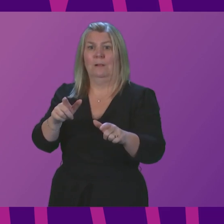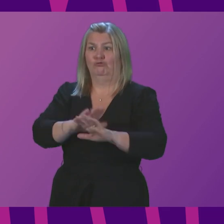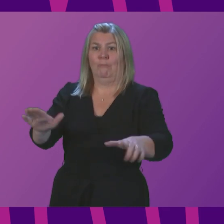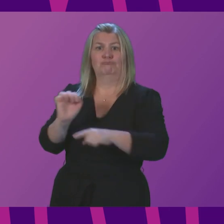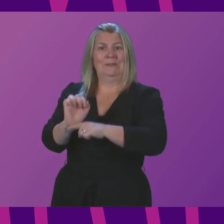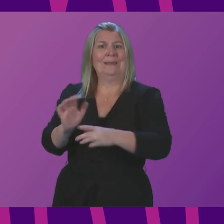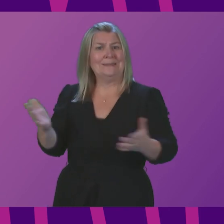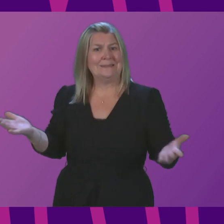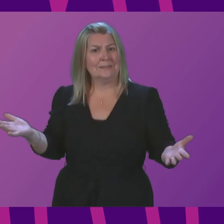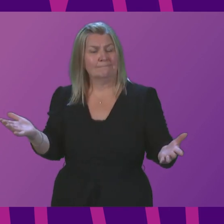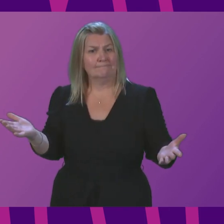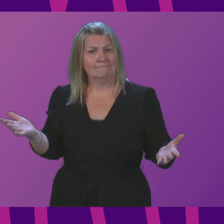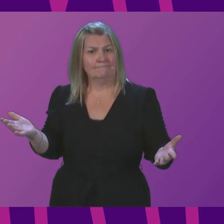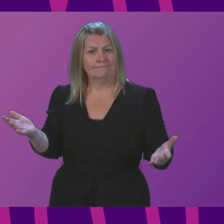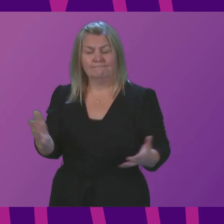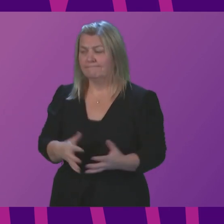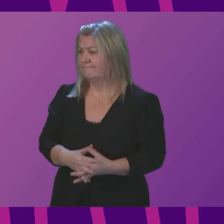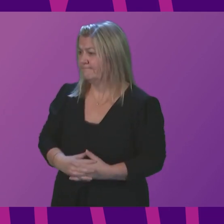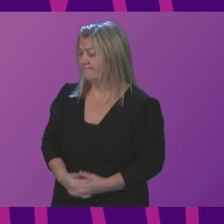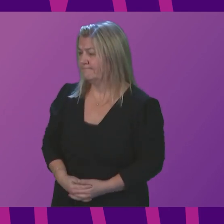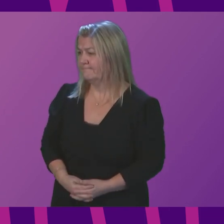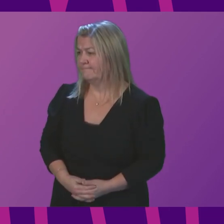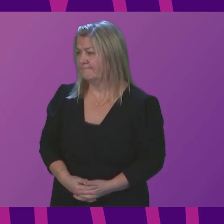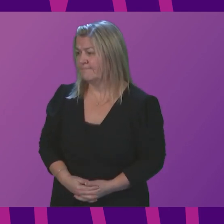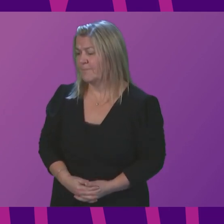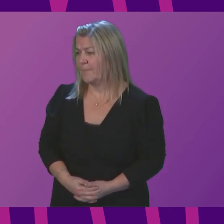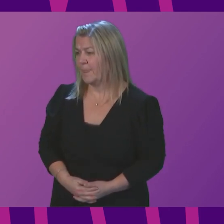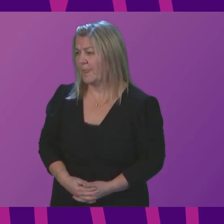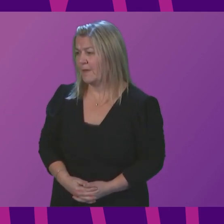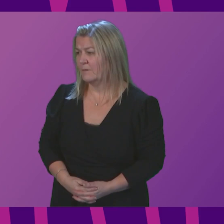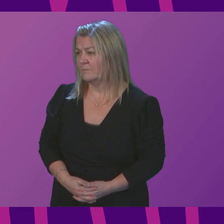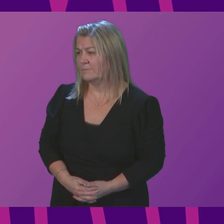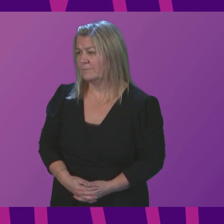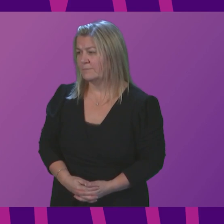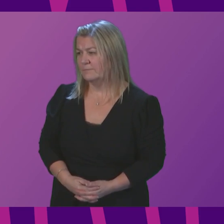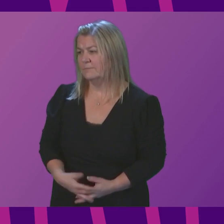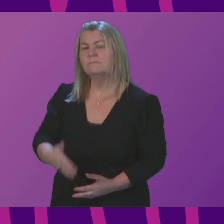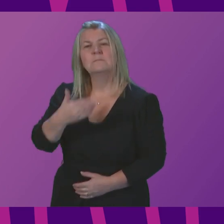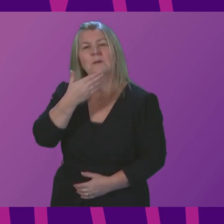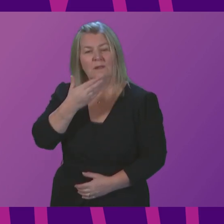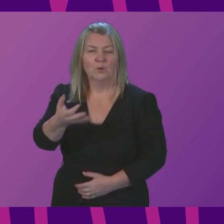It is really important that, as I said in my statement earlier this week, we continue